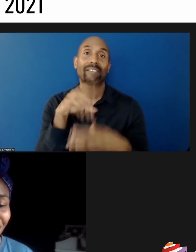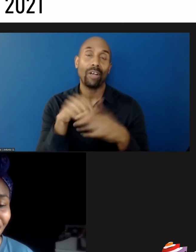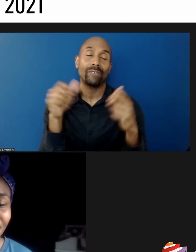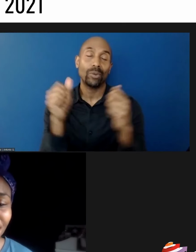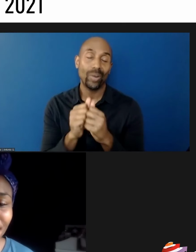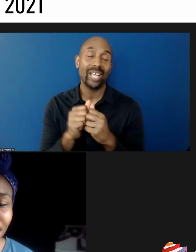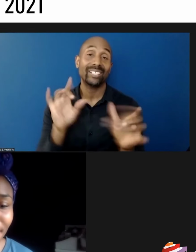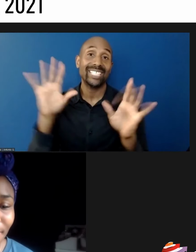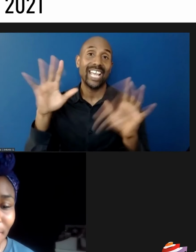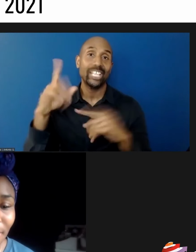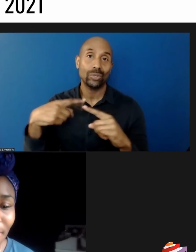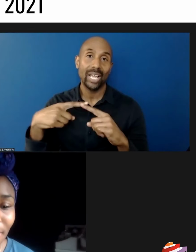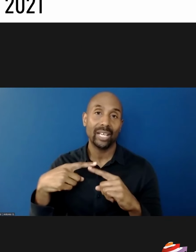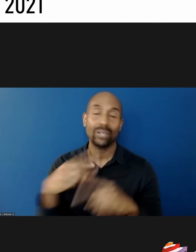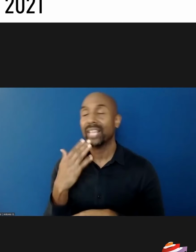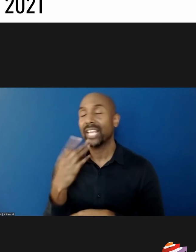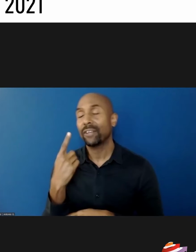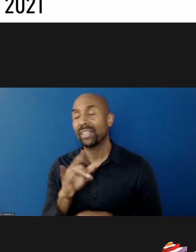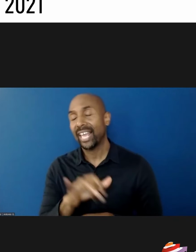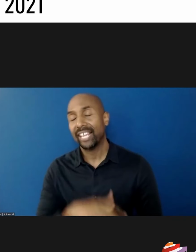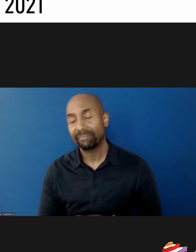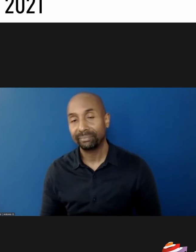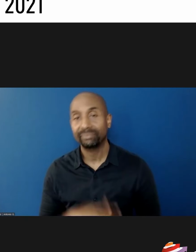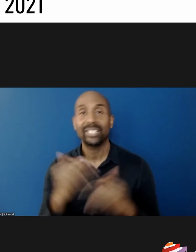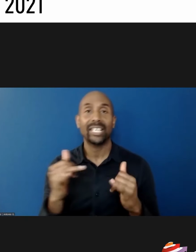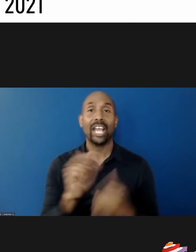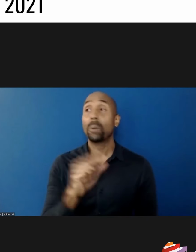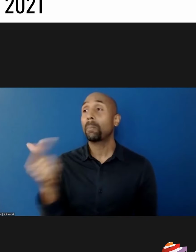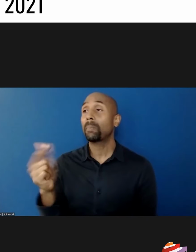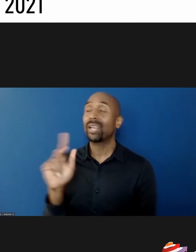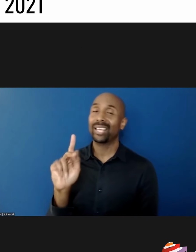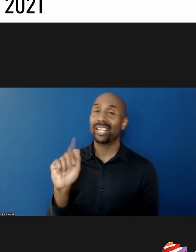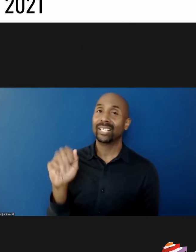Kaman, I'm going to turn to you because I'm really curious to see your perspective and